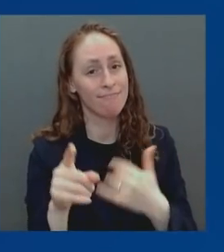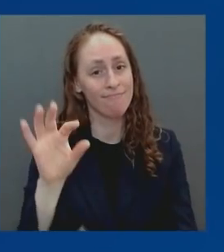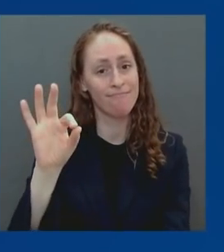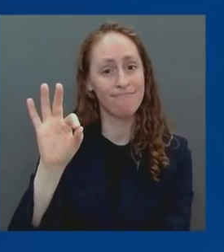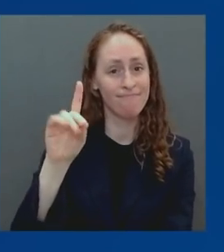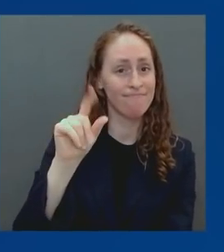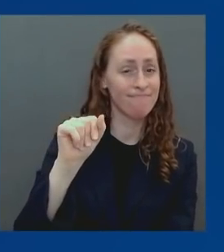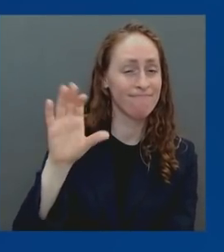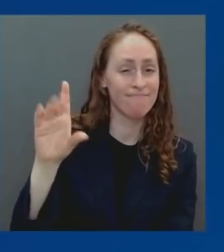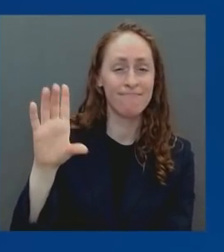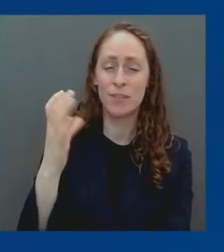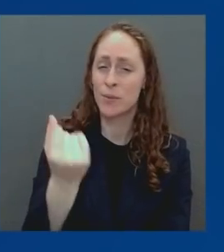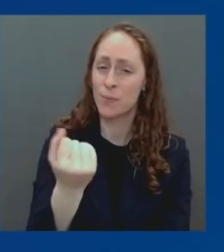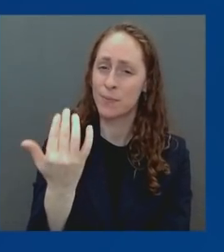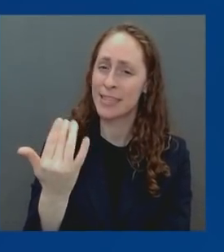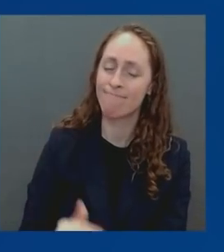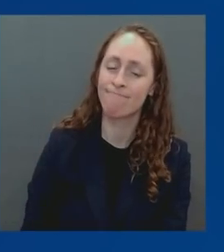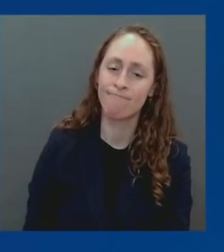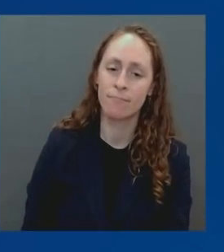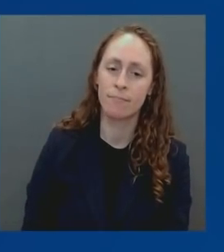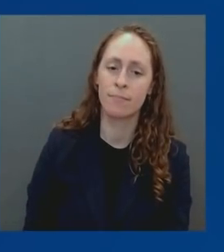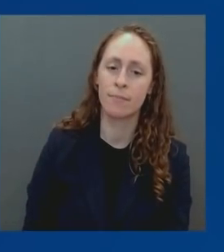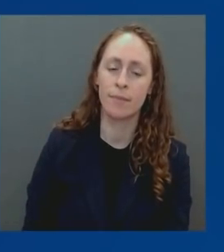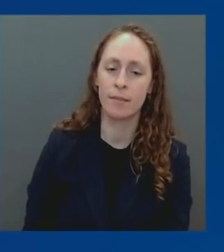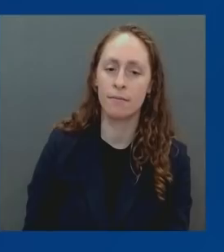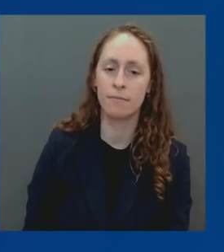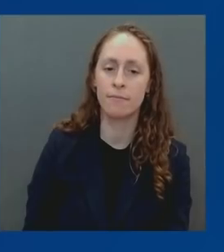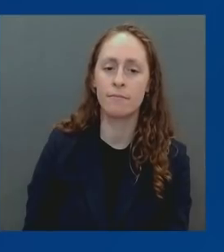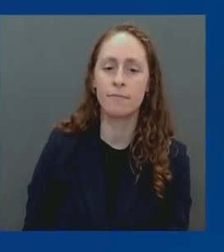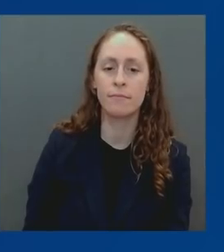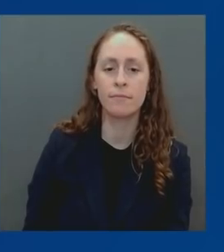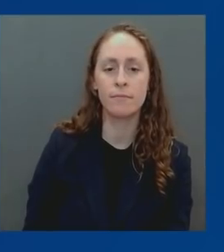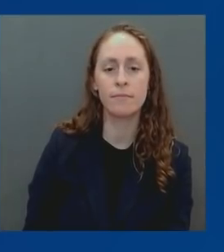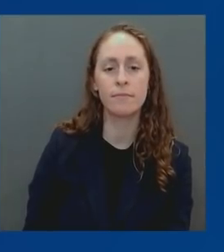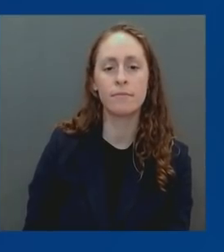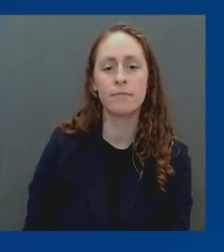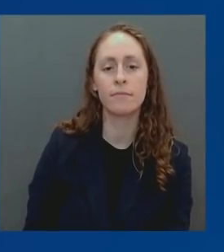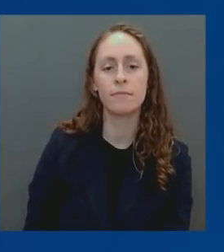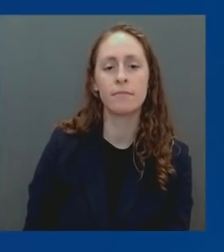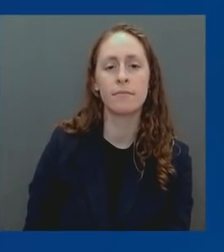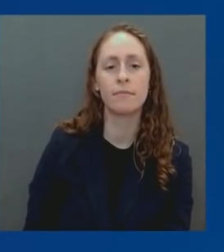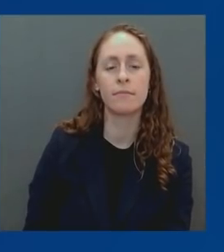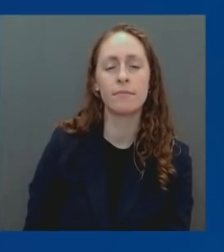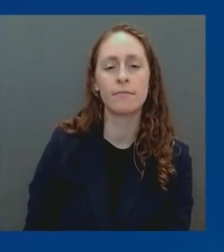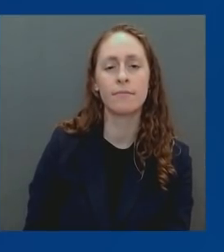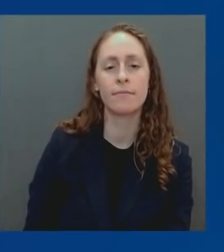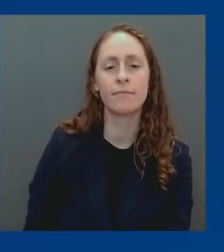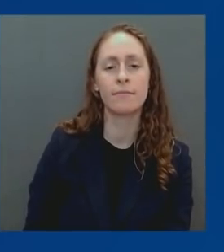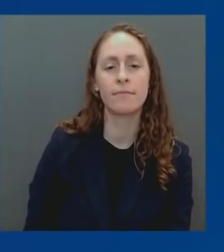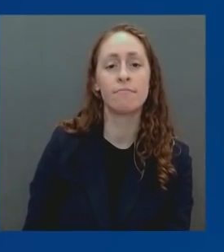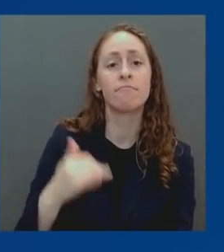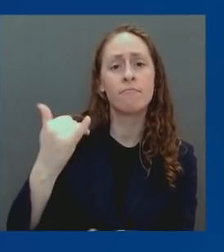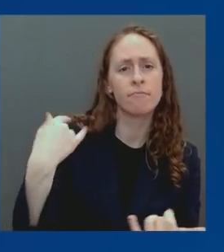So, our genomic surveillance now is detecting BA.2 projecting around 1.5 percent in this country.